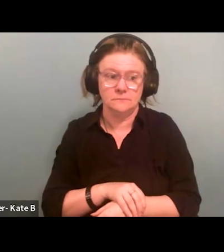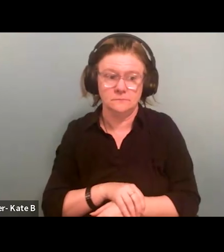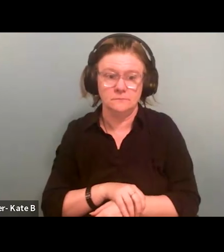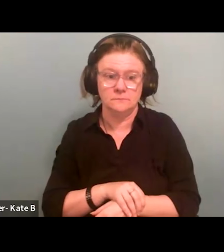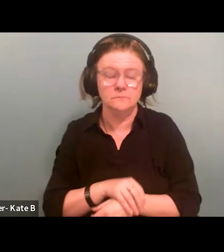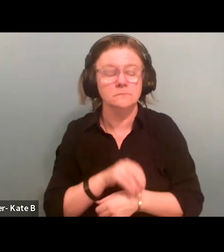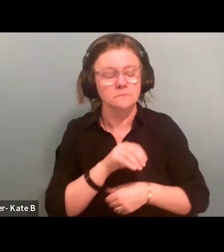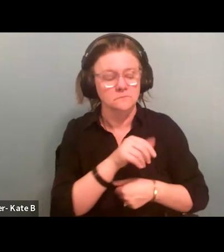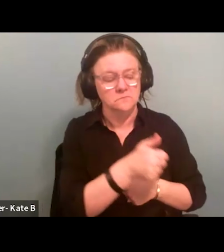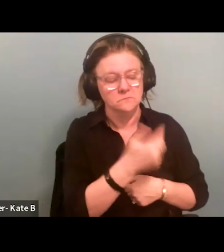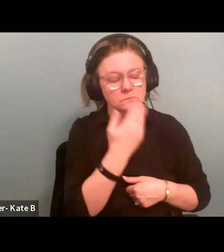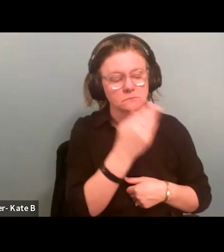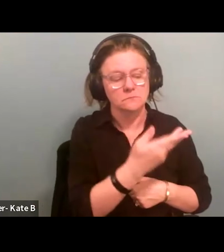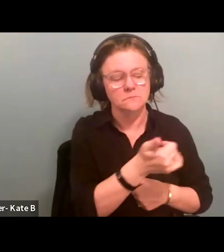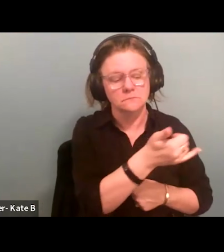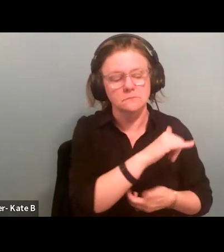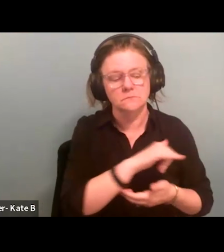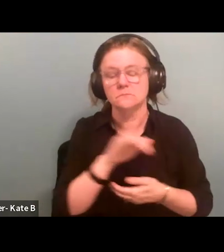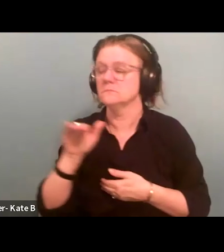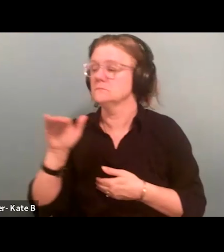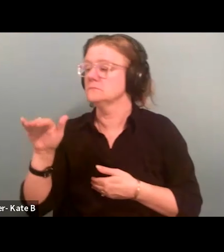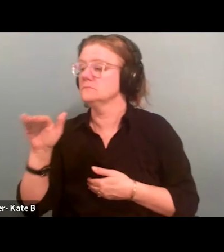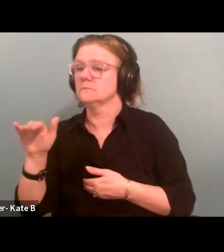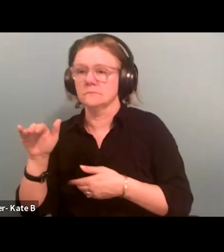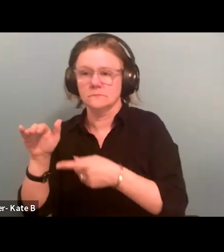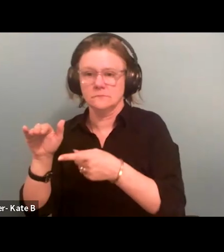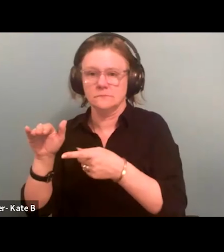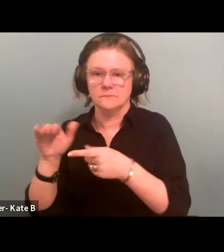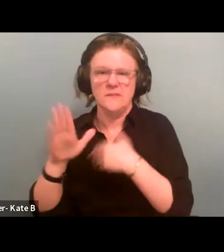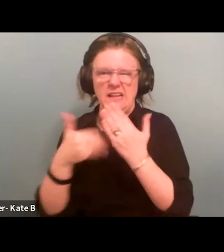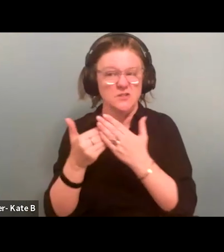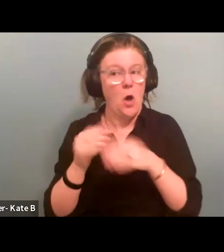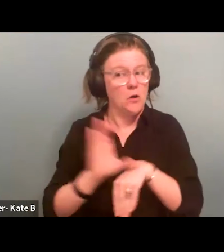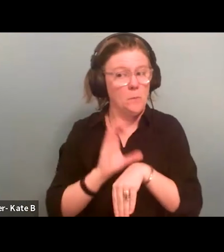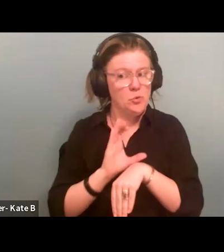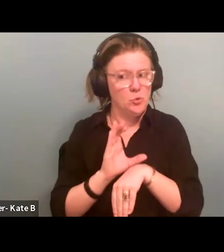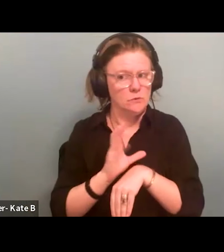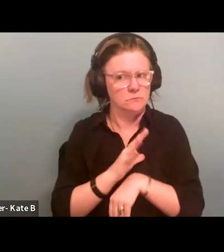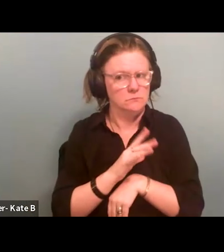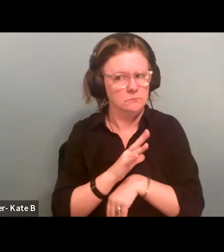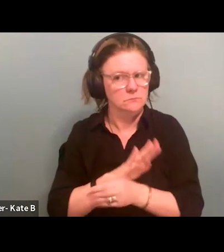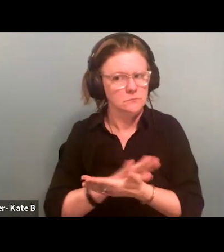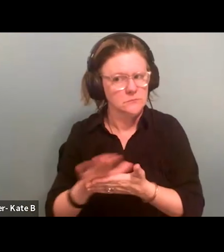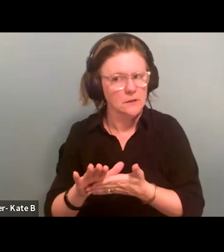will relay that information-- it's all done electronically, which is nice-- to the Area Agency on Aging,